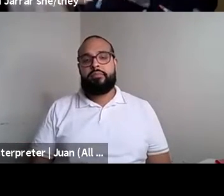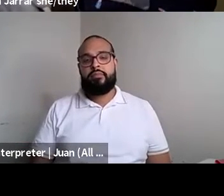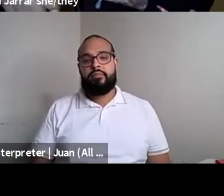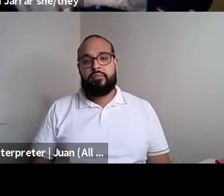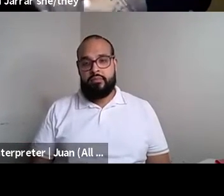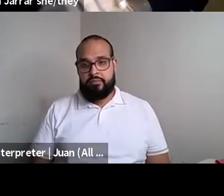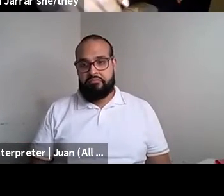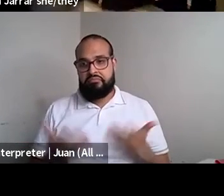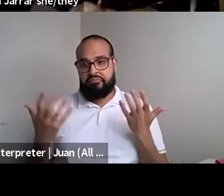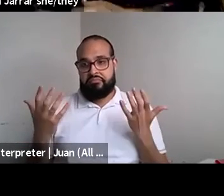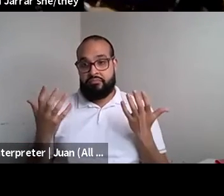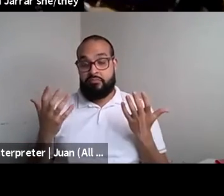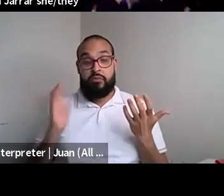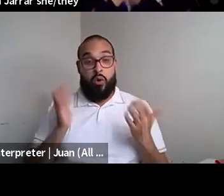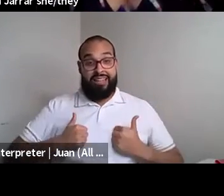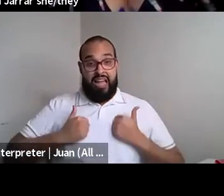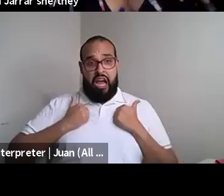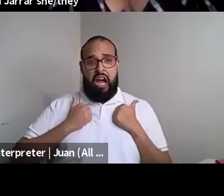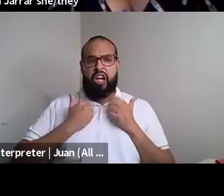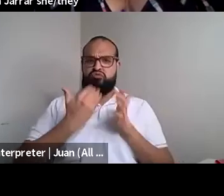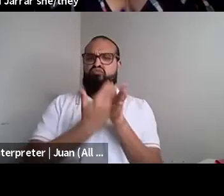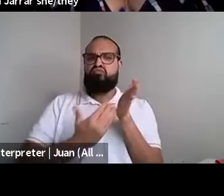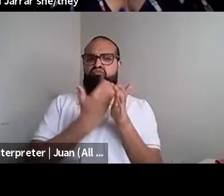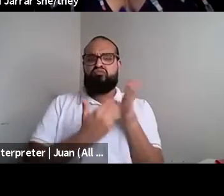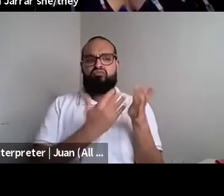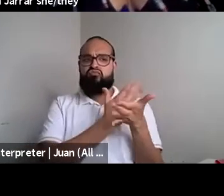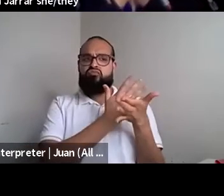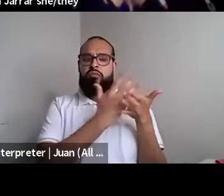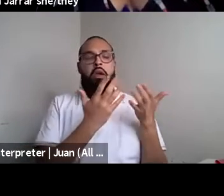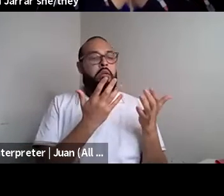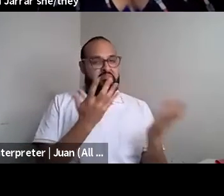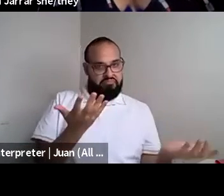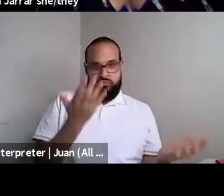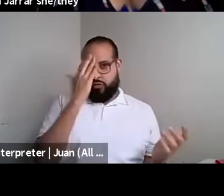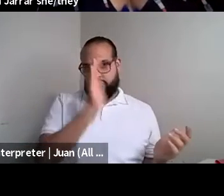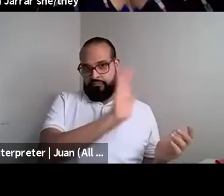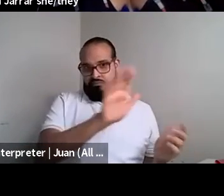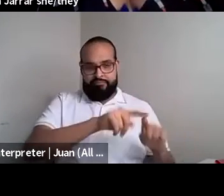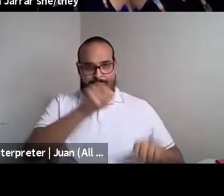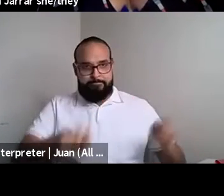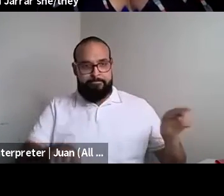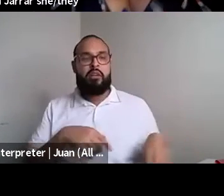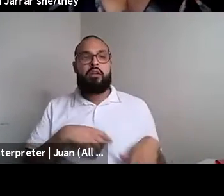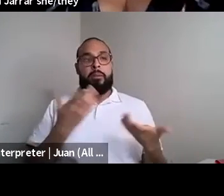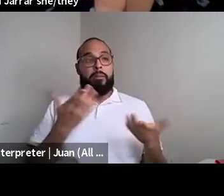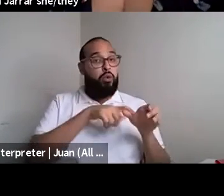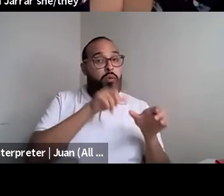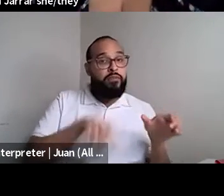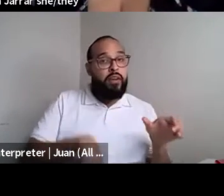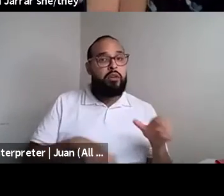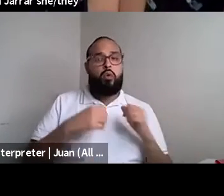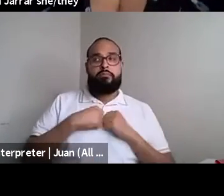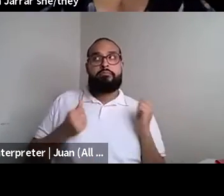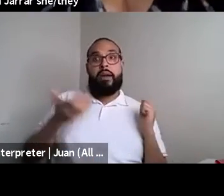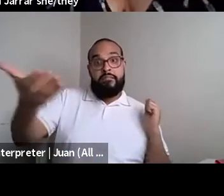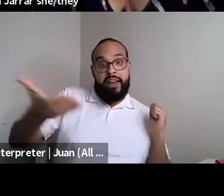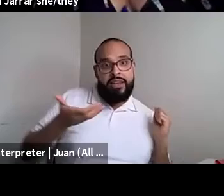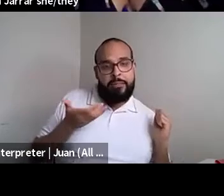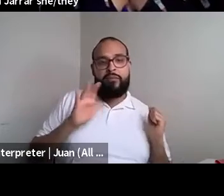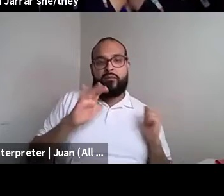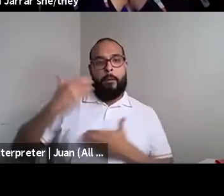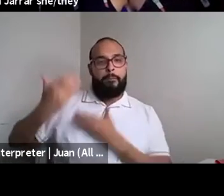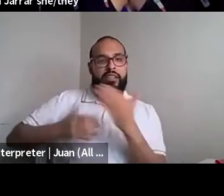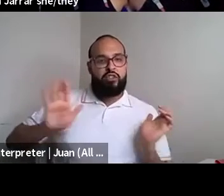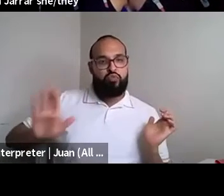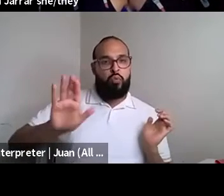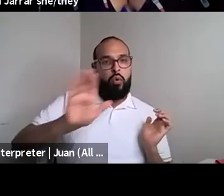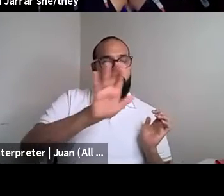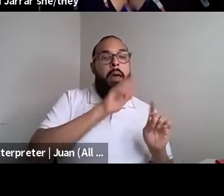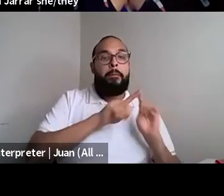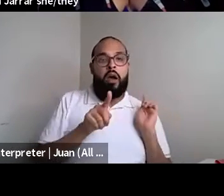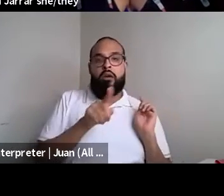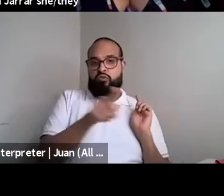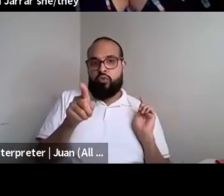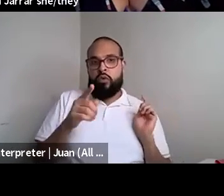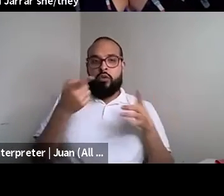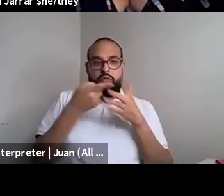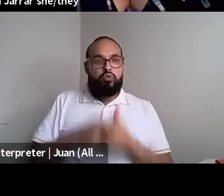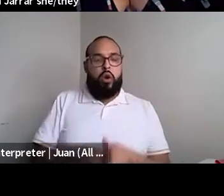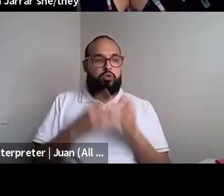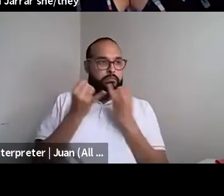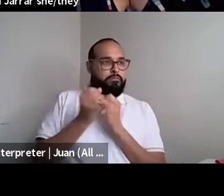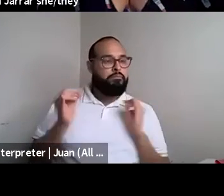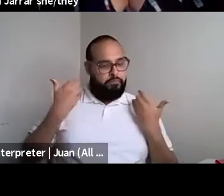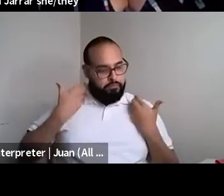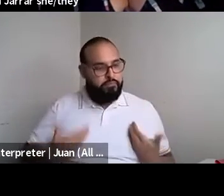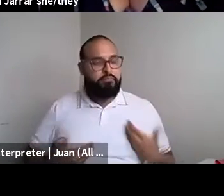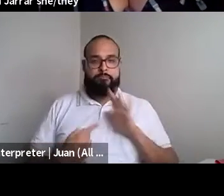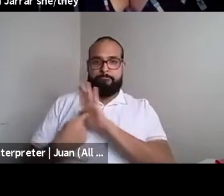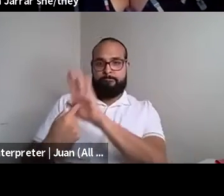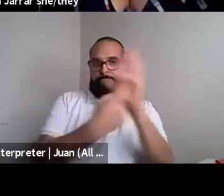Kenyon Farrow (he/him/his): Certain amount of our lives in terms of like are you know various whether you consider it coming out or inviting in you know processes or whatever. But at the point at which you start to self actualize sexually and then also to realize your